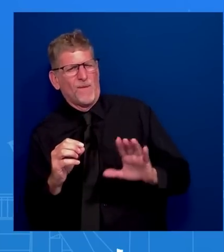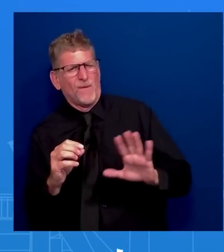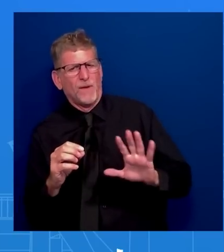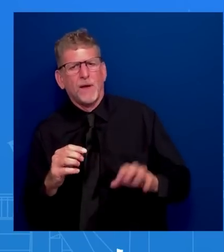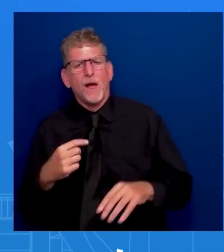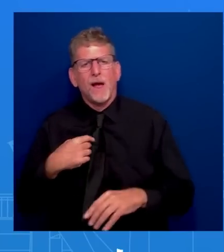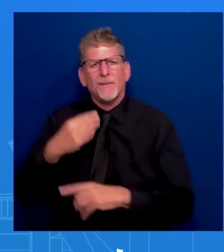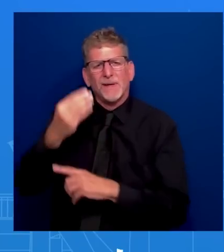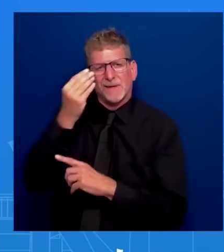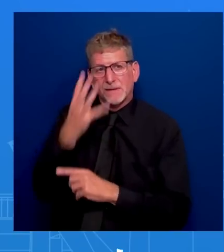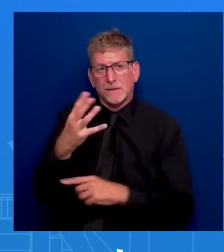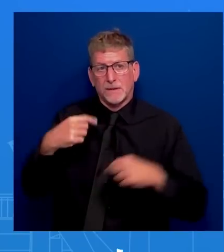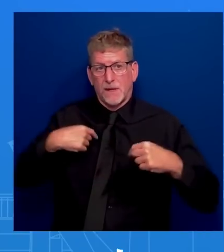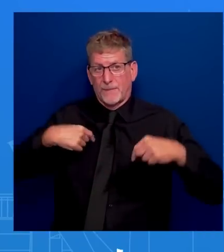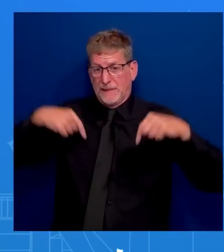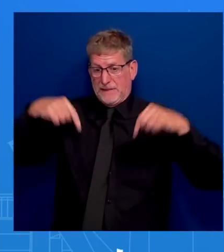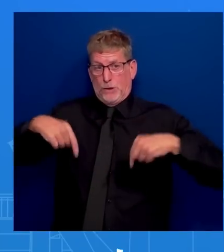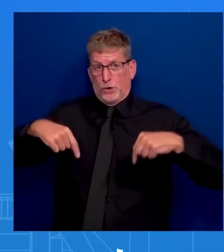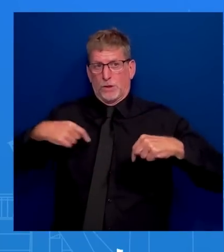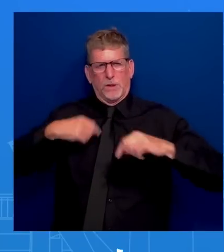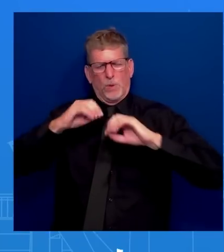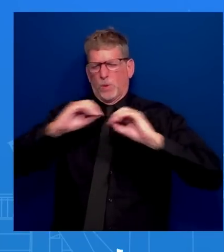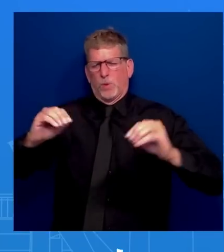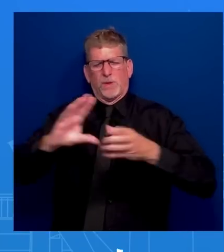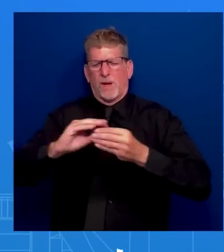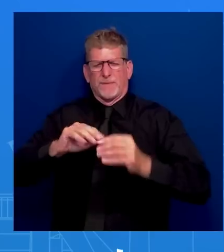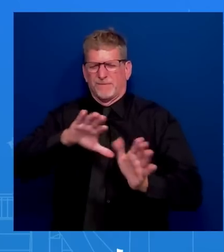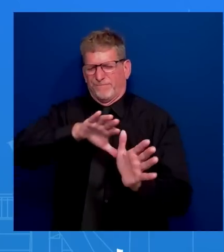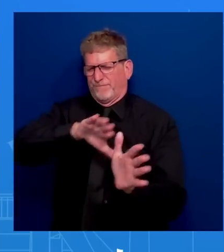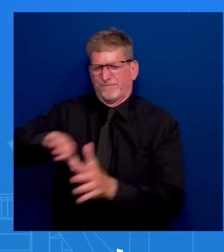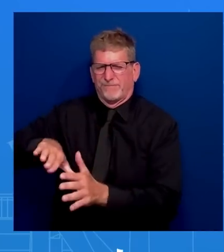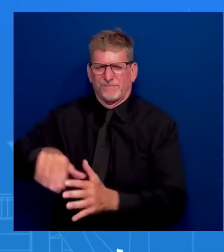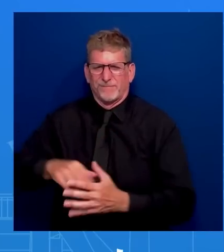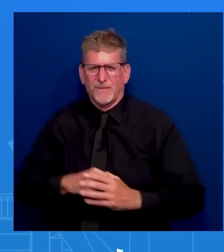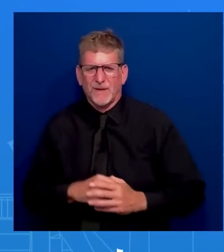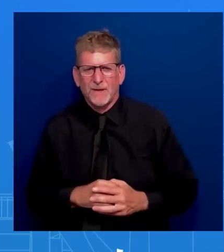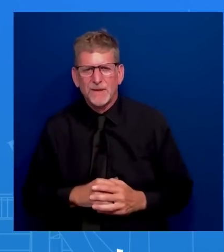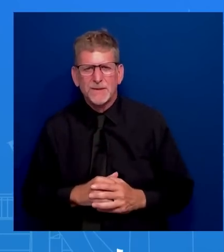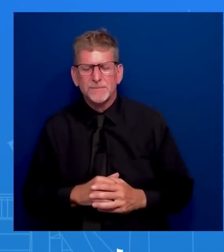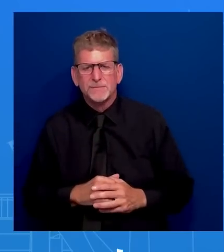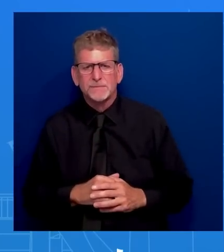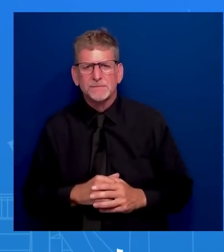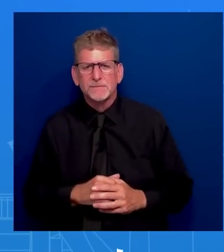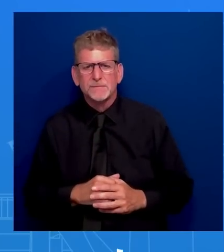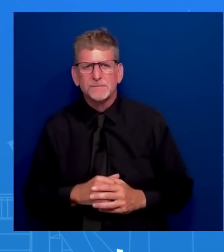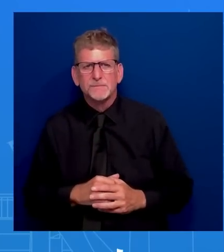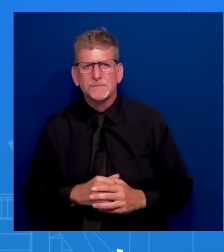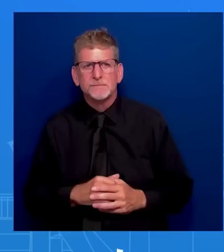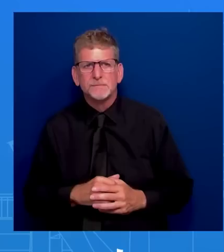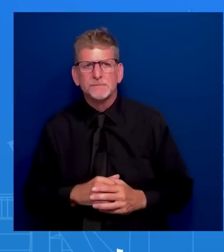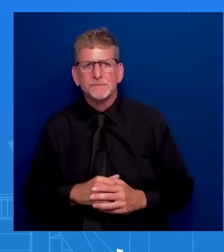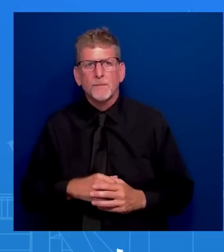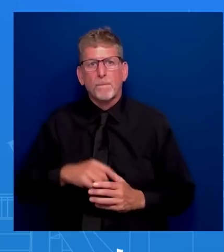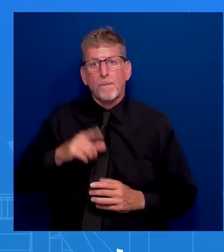think that he would be very fortunate to run against Trump in 2024, like he has said before? Ms. Jean-Pierre: Again, I'm not going to comment on -- The Press: It's just -- it's just a --